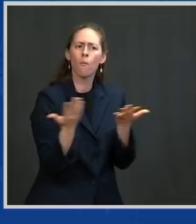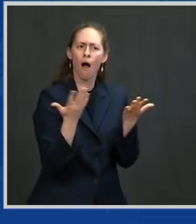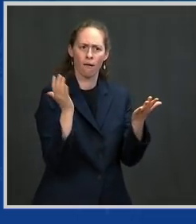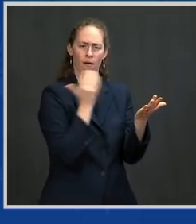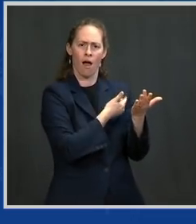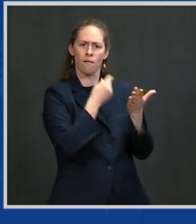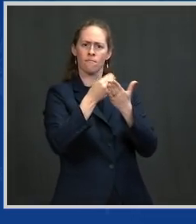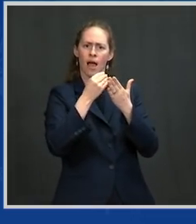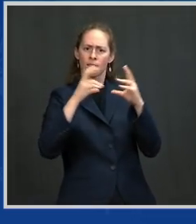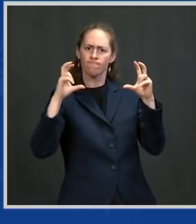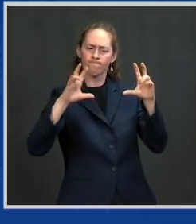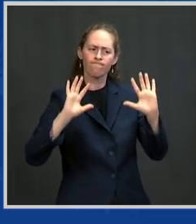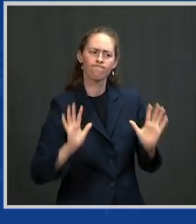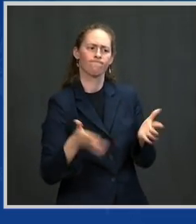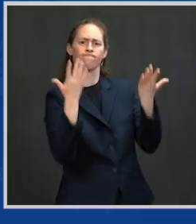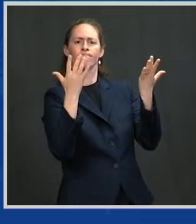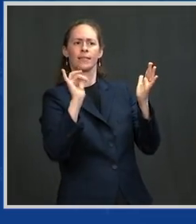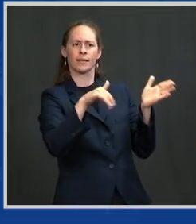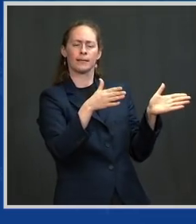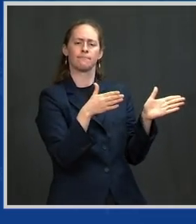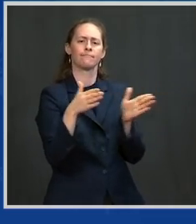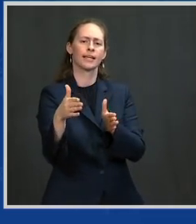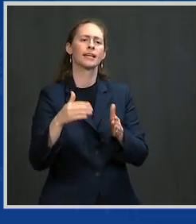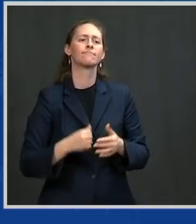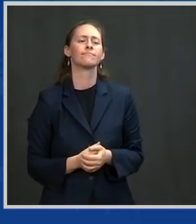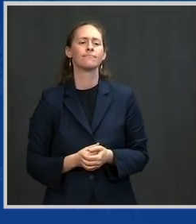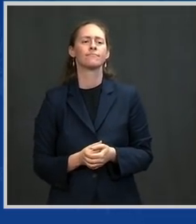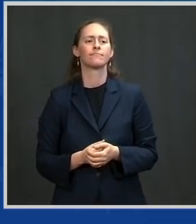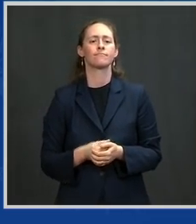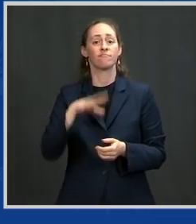The last time NATO put together a strategic plan was back in 2010,